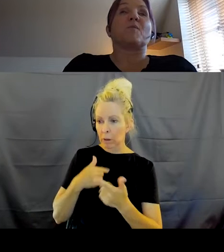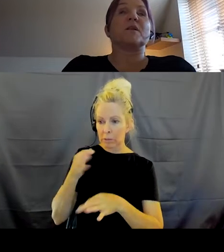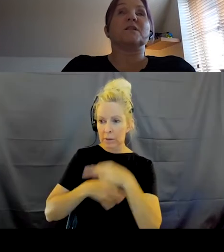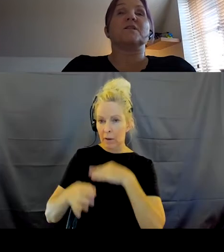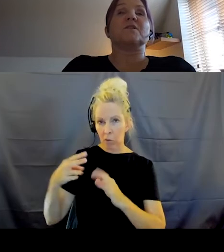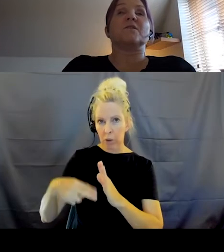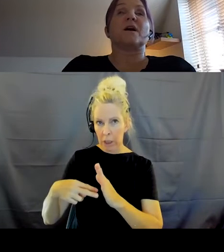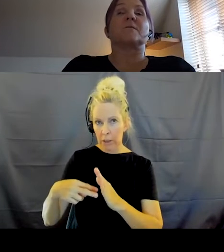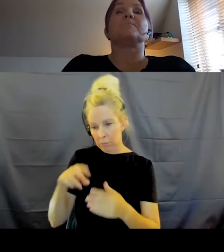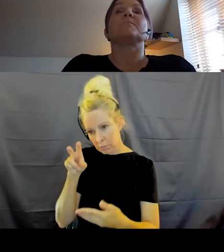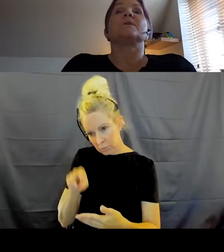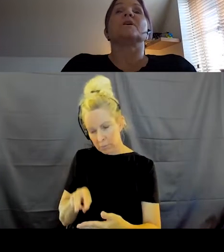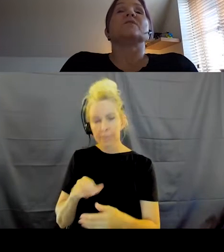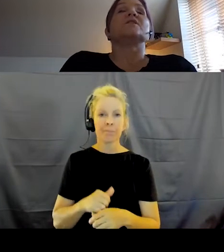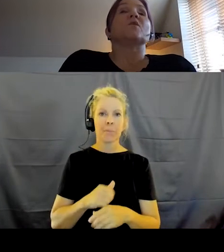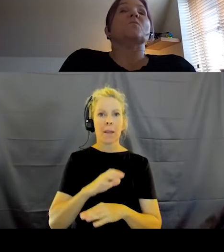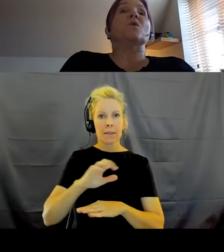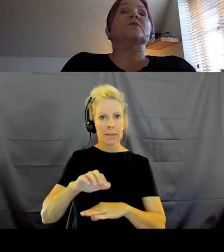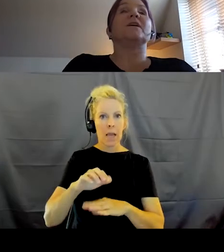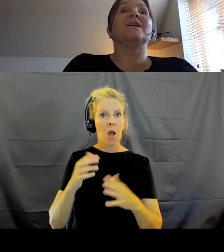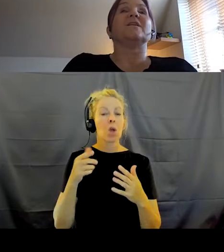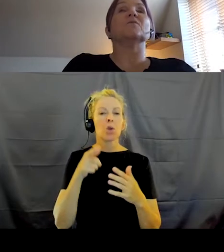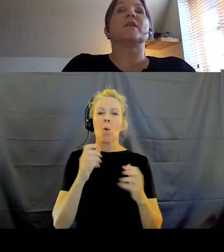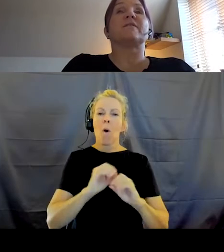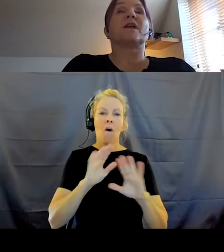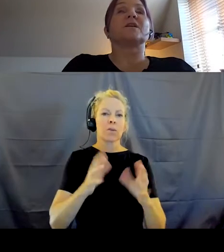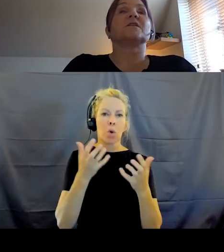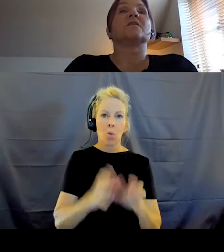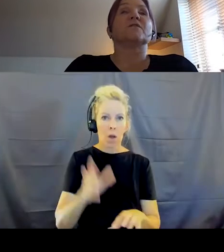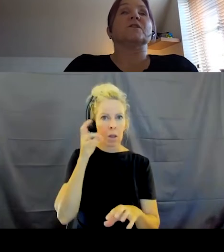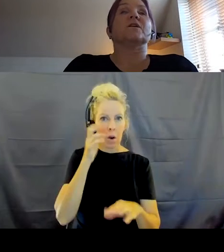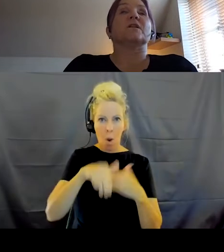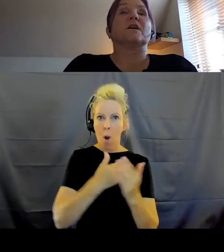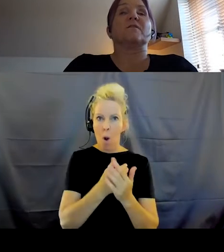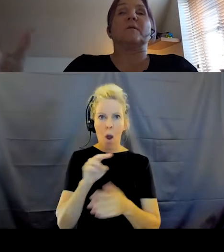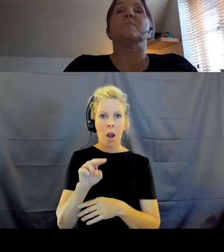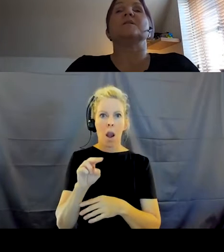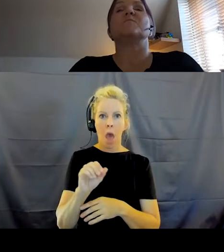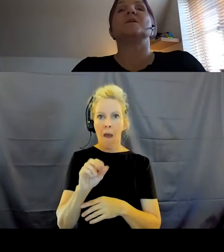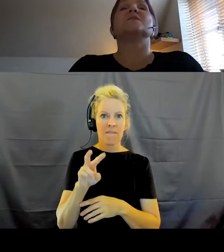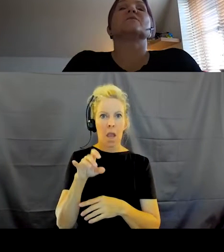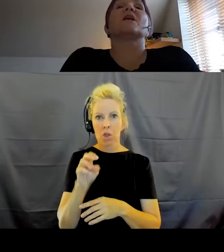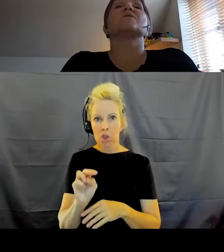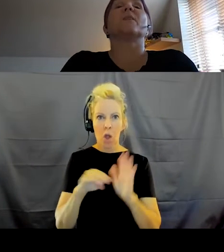capability to do that. You don't want to hear all the navigation, the folder, the clutter on